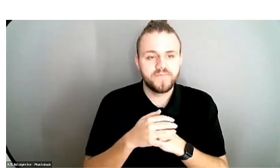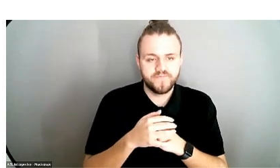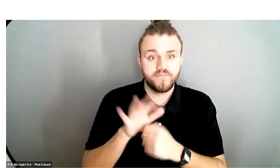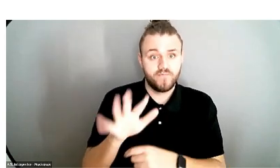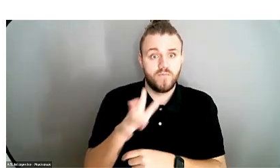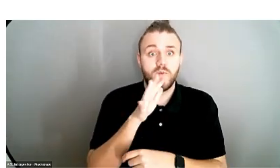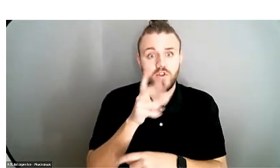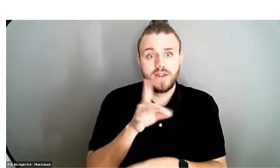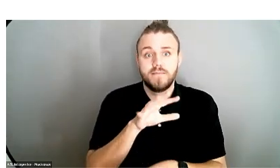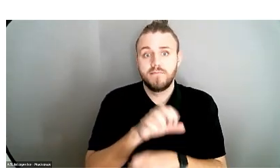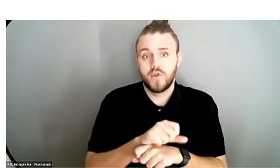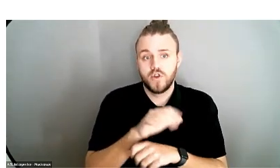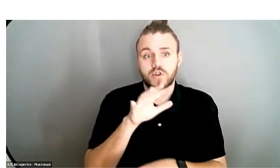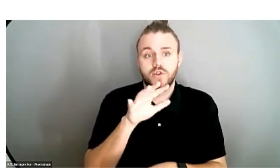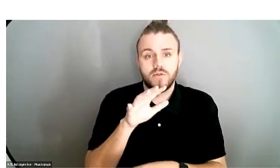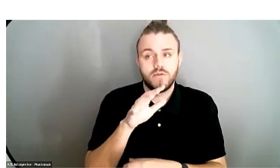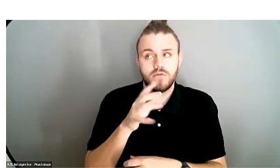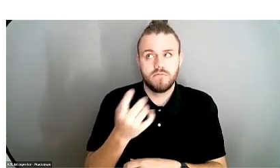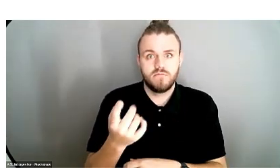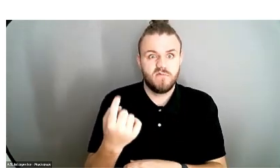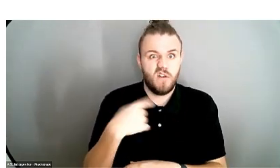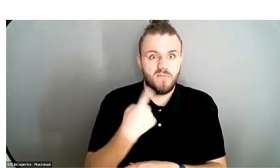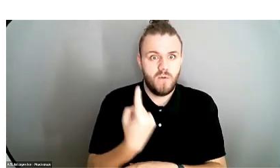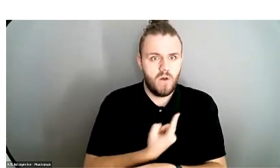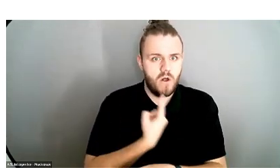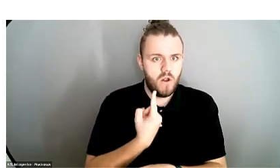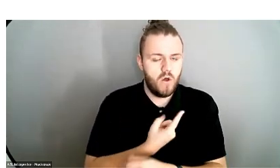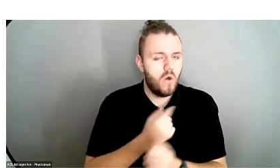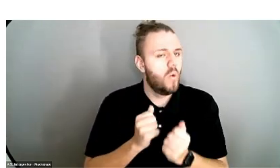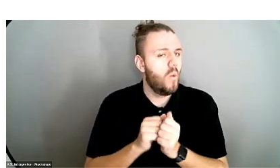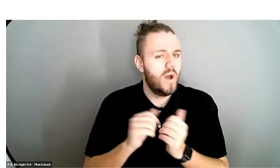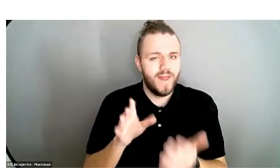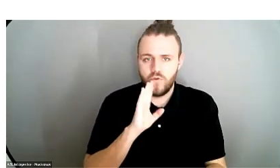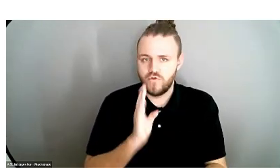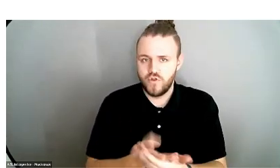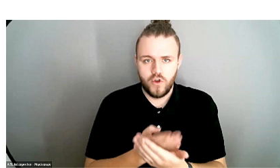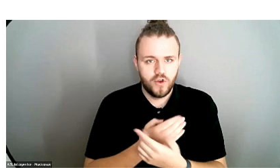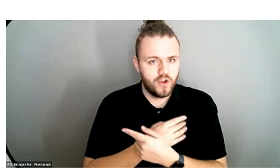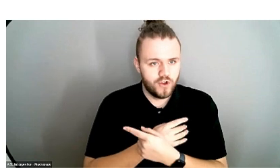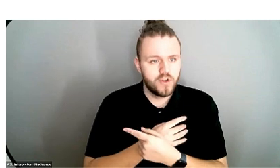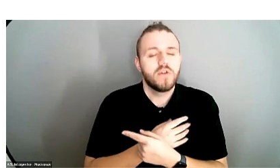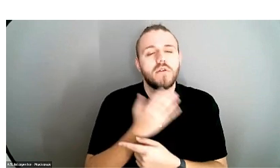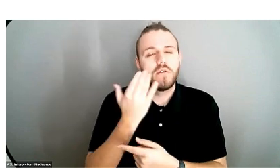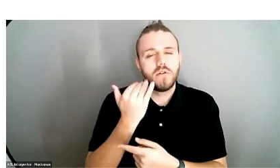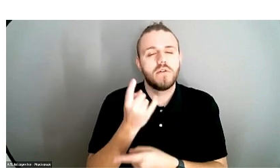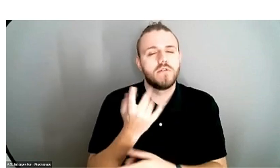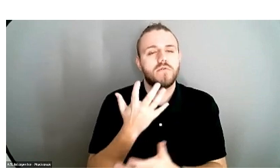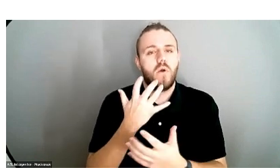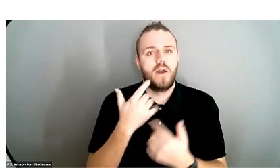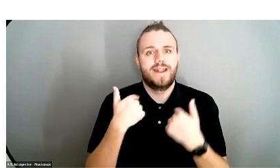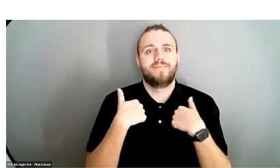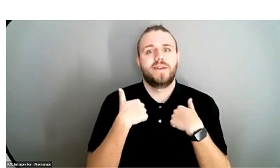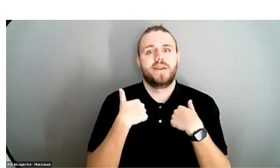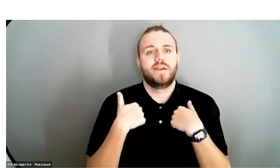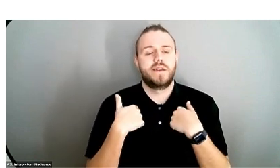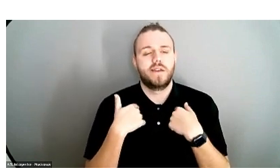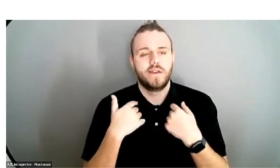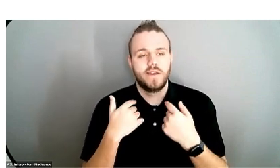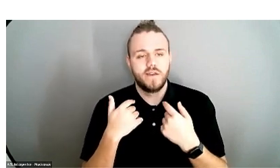an appointment to see me alone, not with her daughter because she wanted me to because she knew that